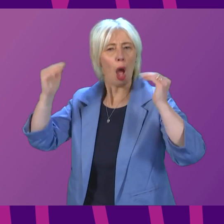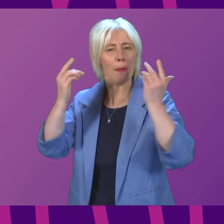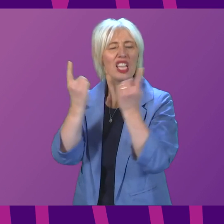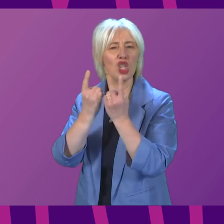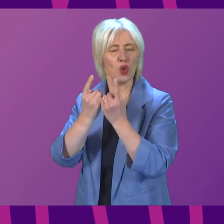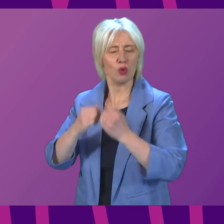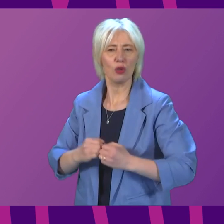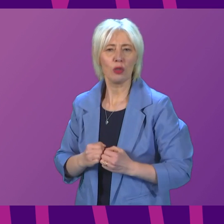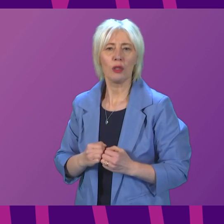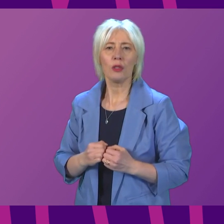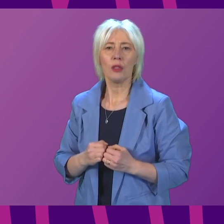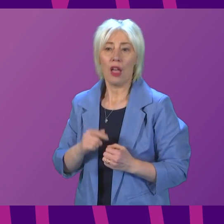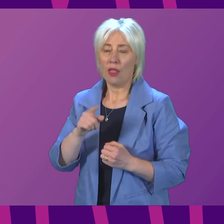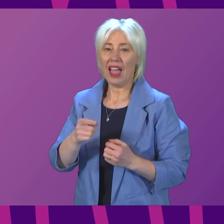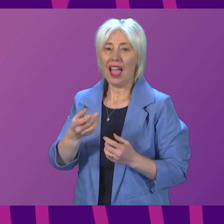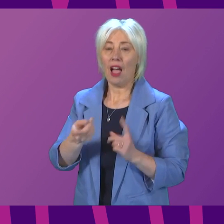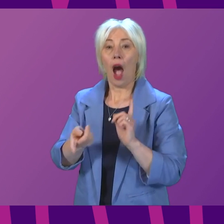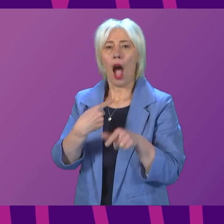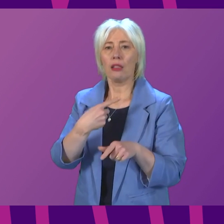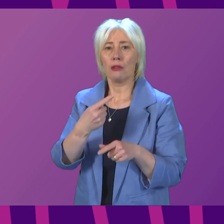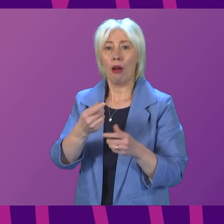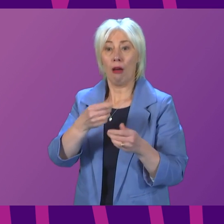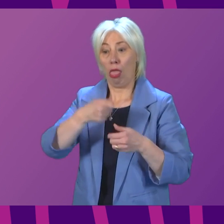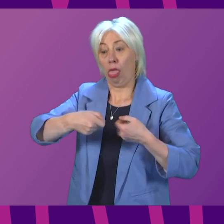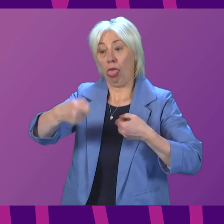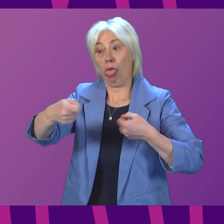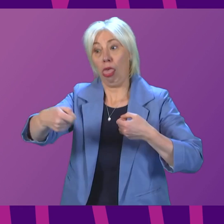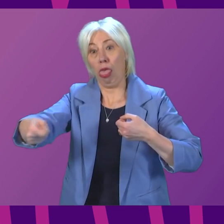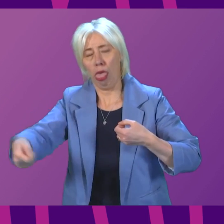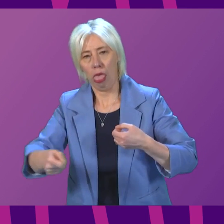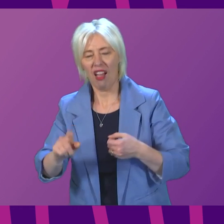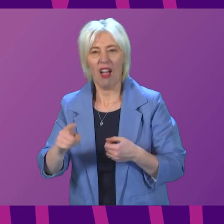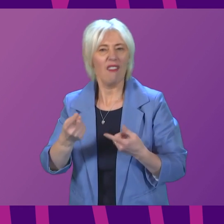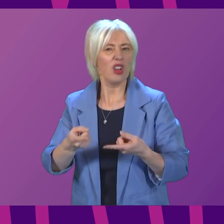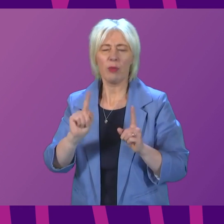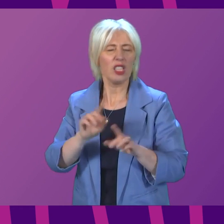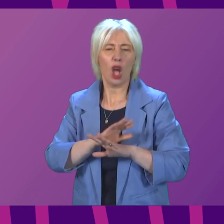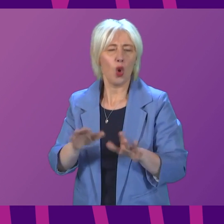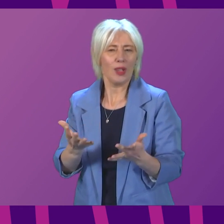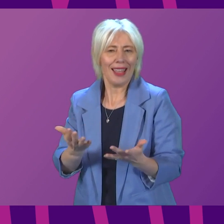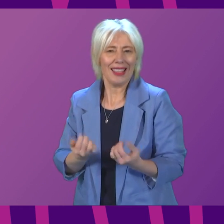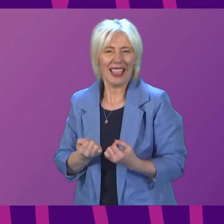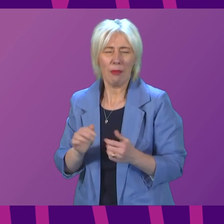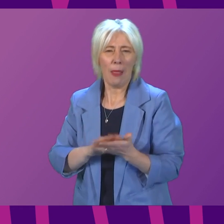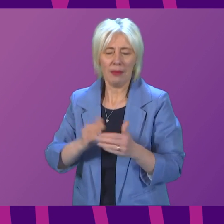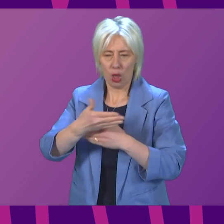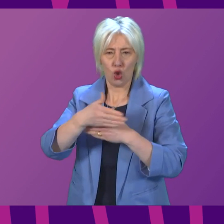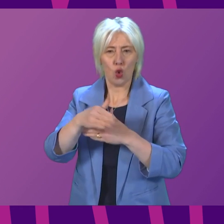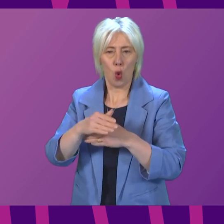It was telling that, in a very long answer of several minutes, the First Minister could not bring herself to accept that it is about chopping the bottom off of doors.